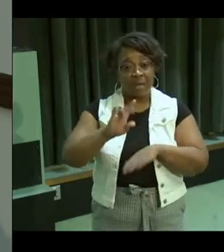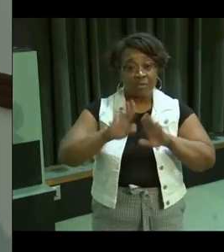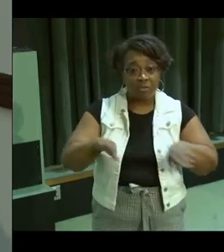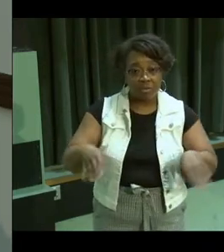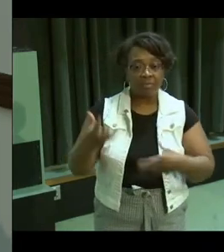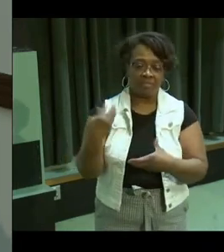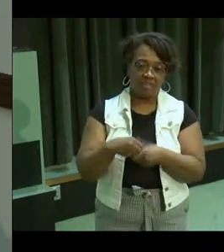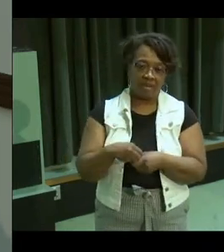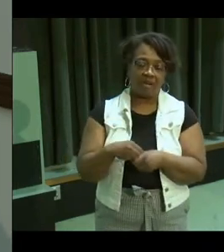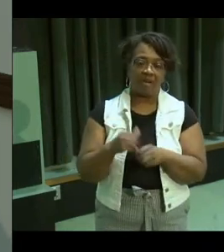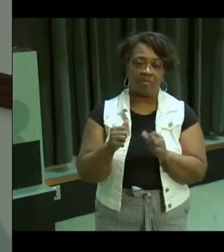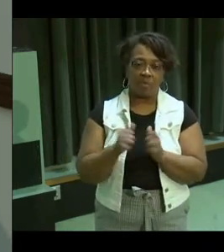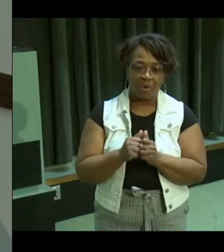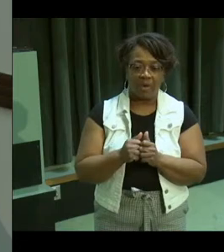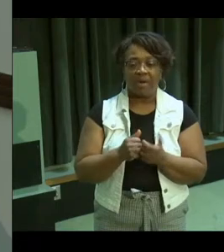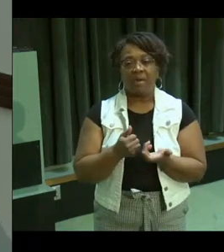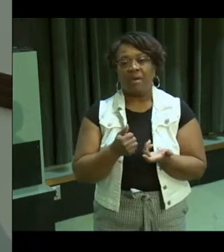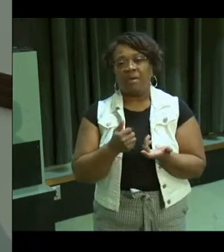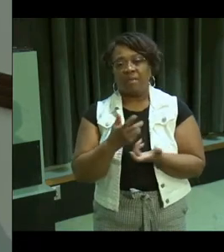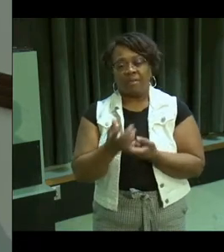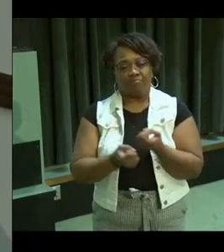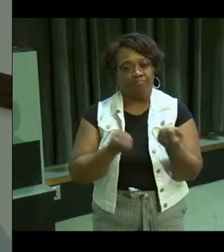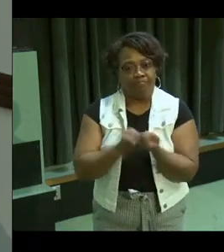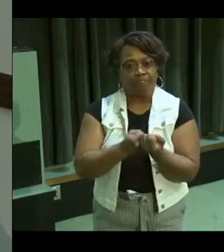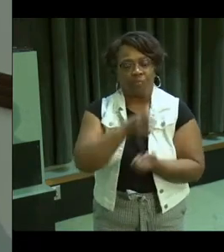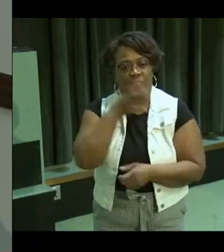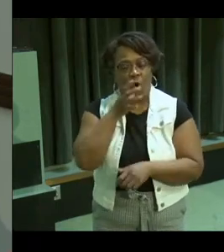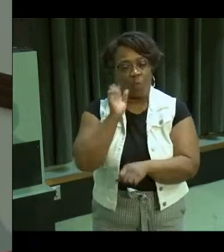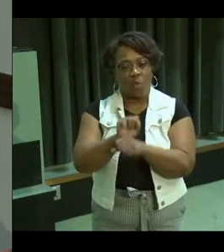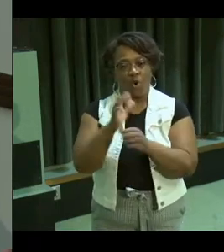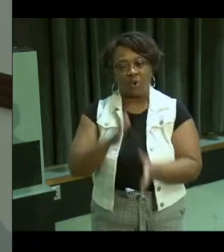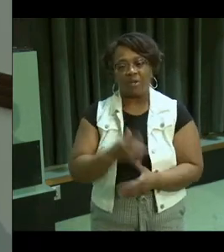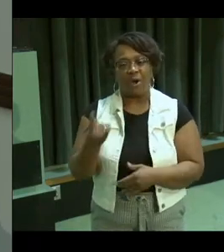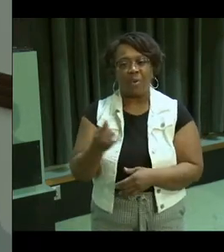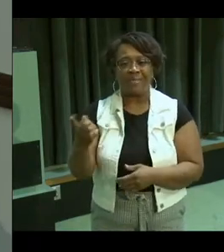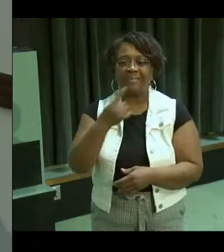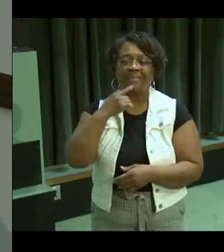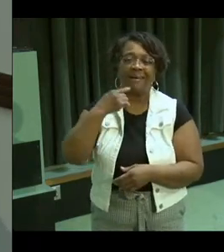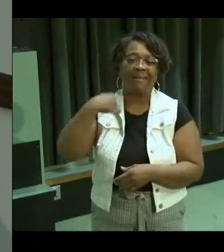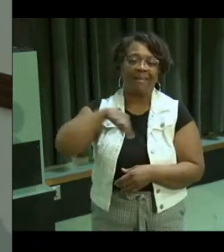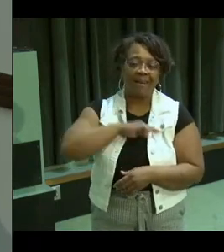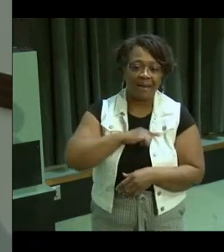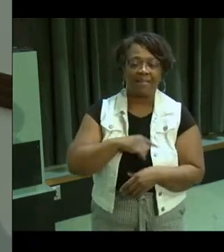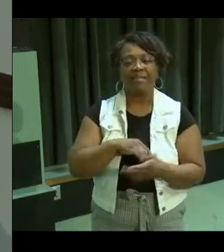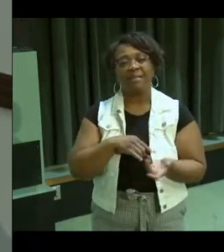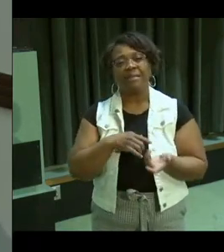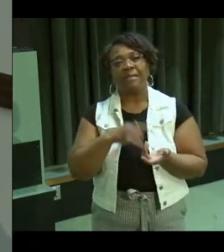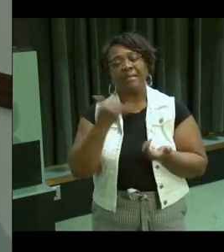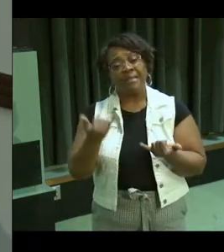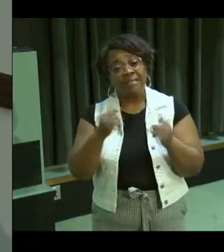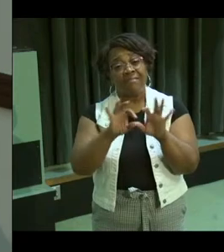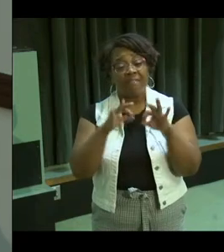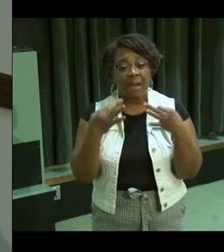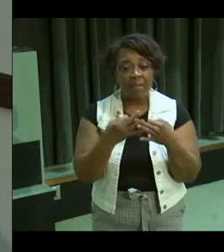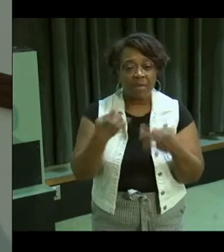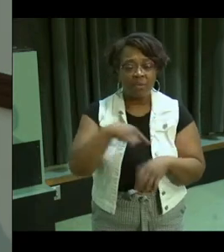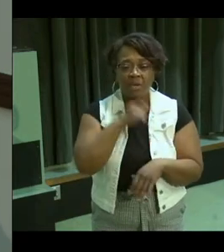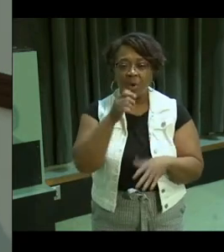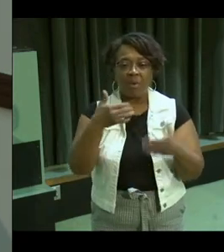involved with the cause for farmworkers, he used to always